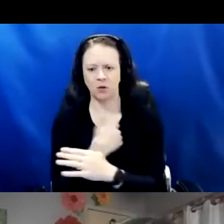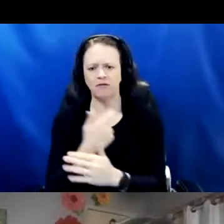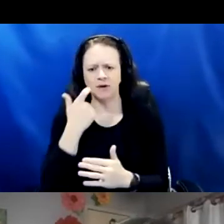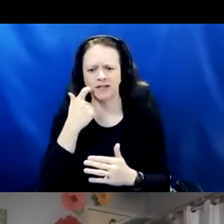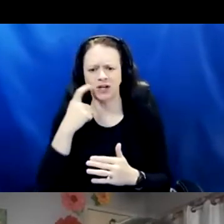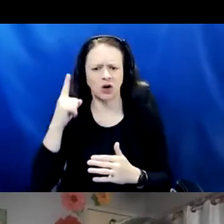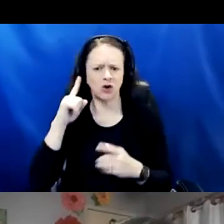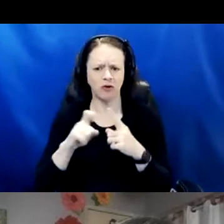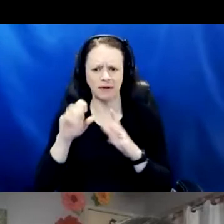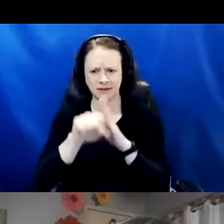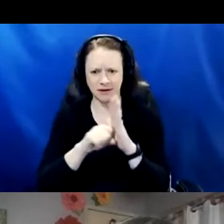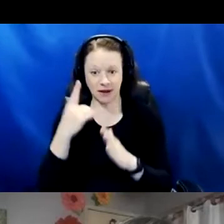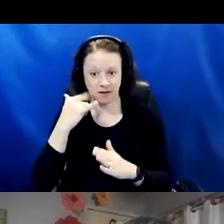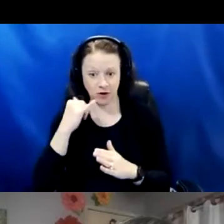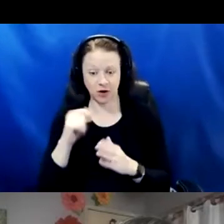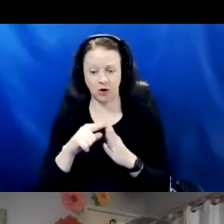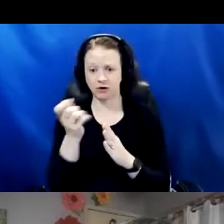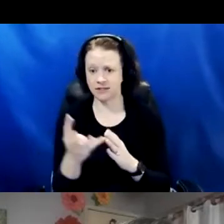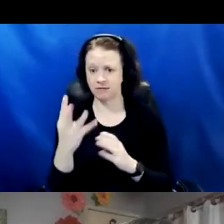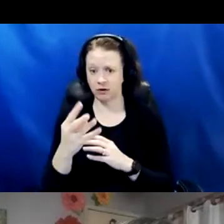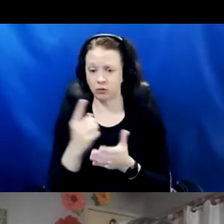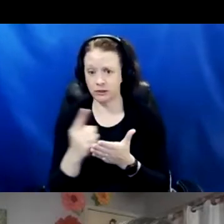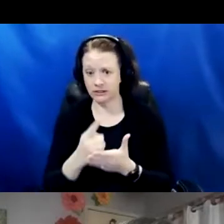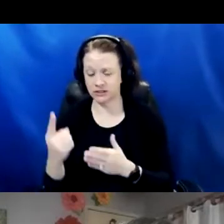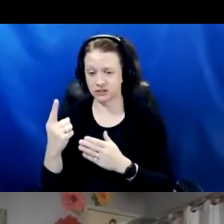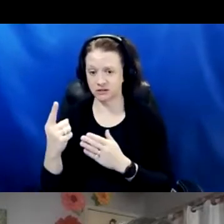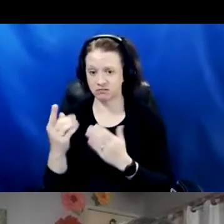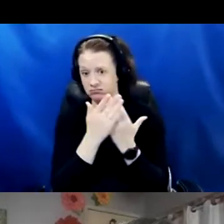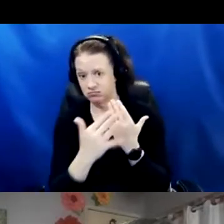of California that over the next several weeks, it is likely